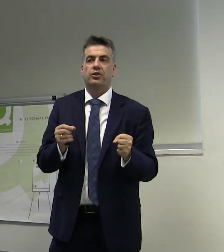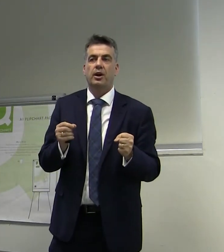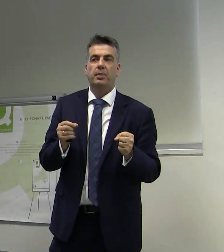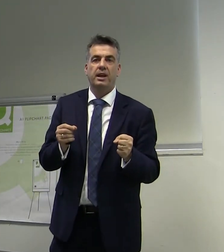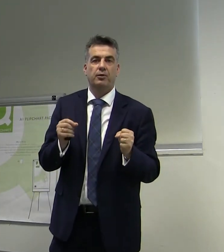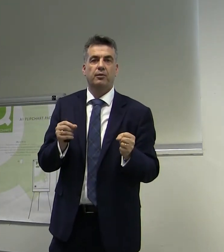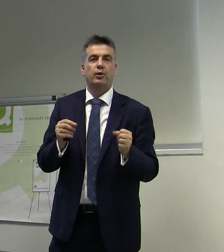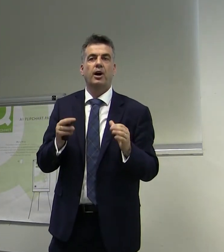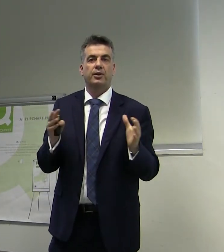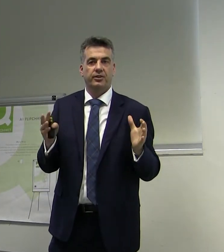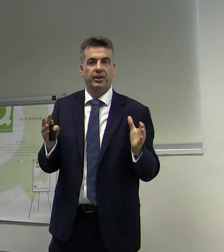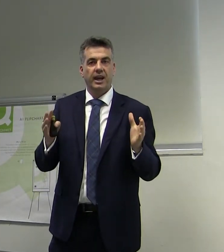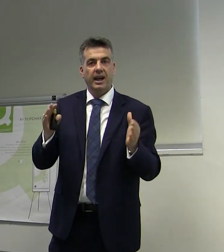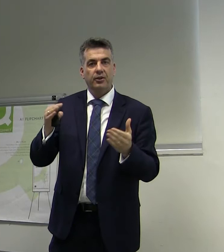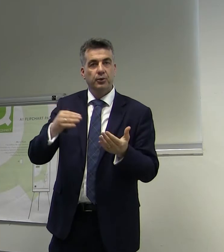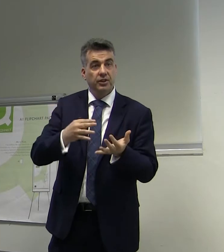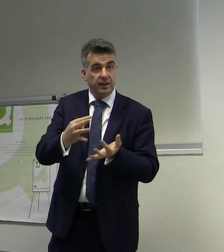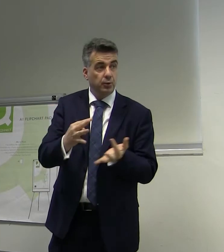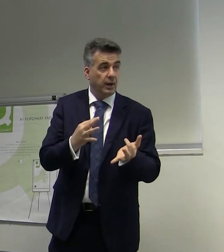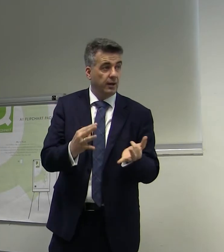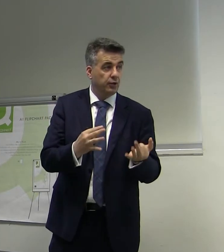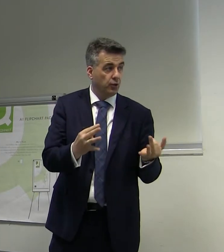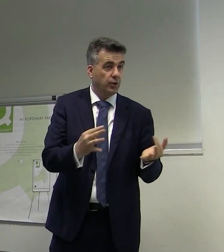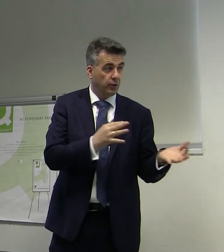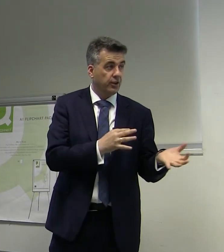you're not paying for a philologist as was a different way of assuring of such